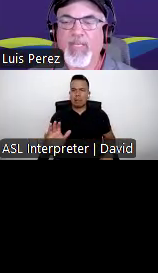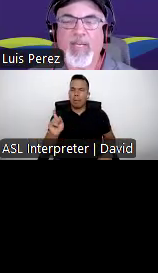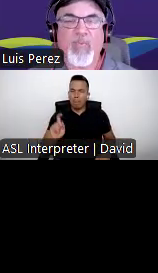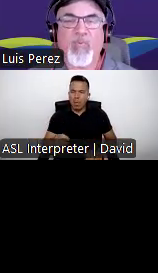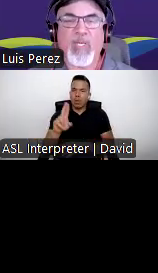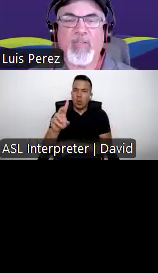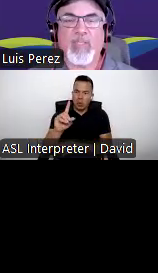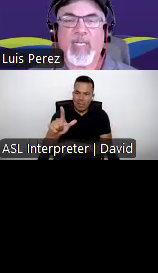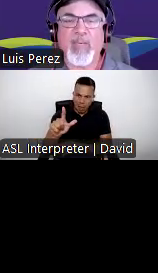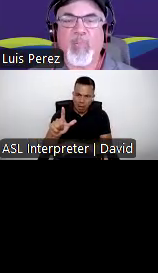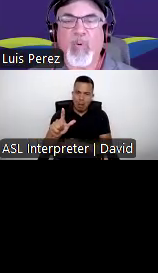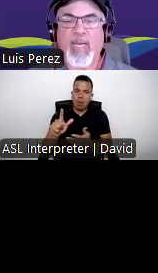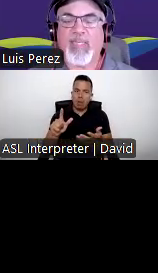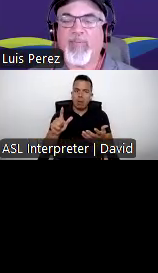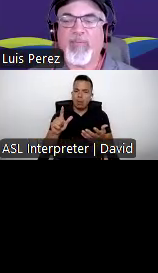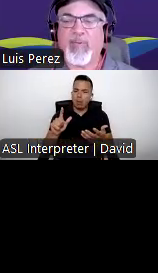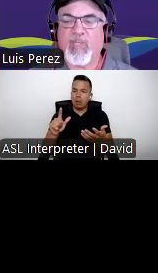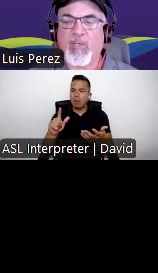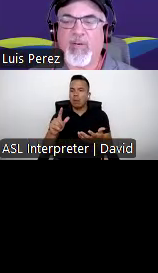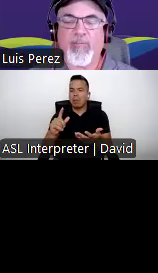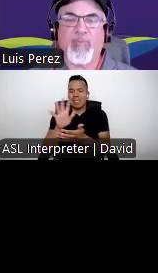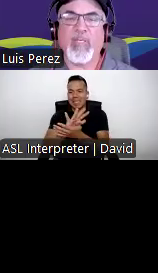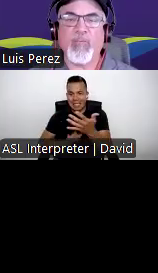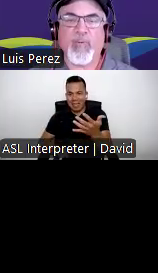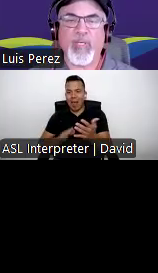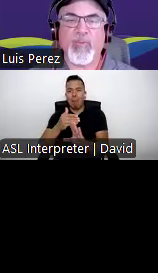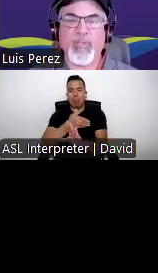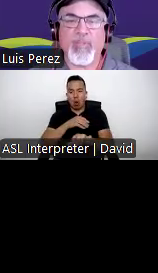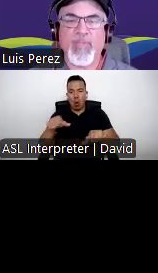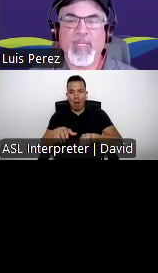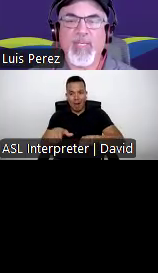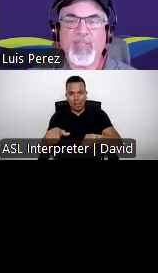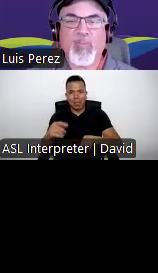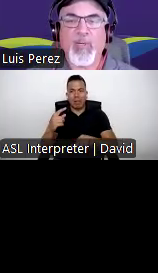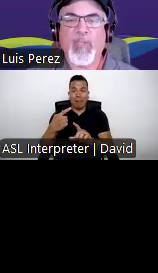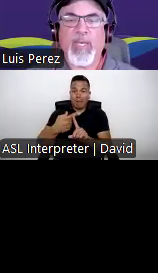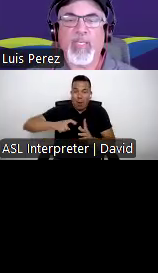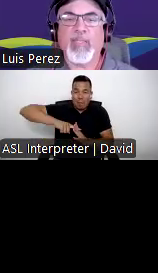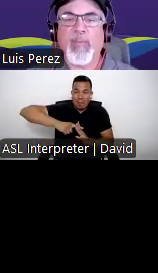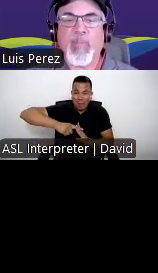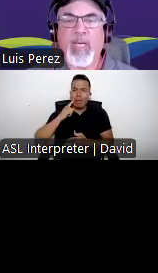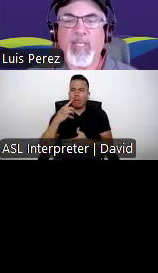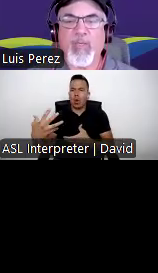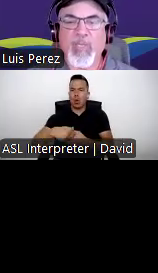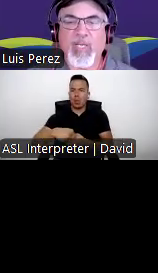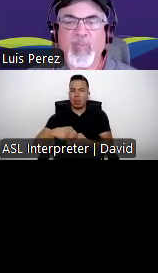that we want to design proactively from the start for inclusion. So part of that is applying the UDL